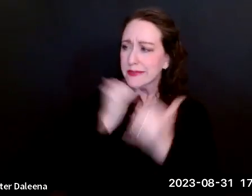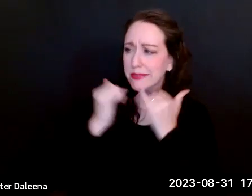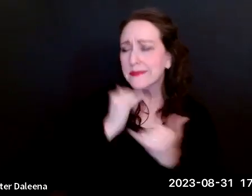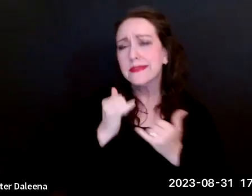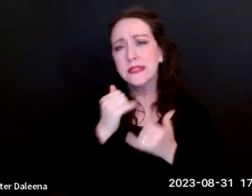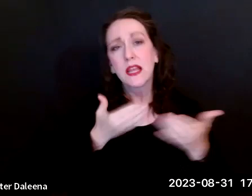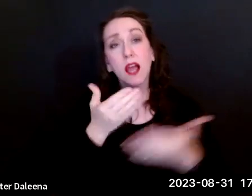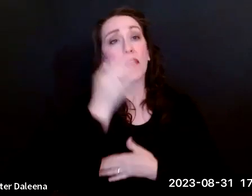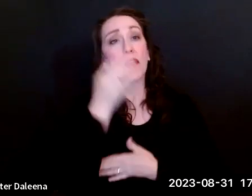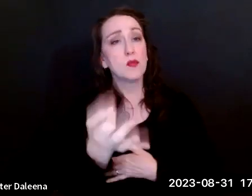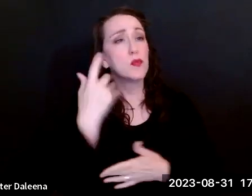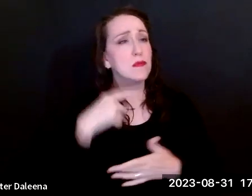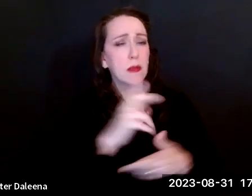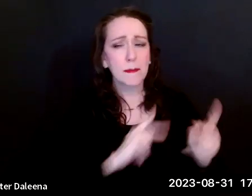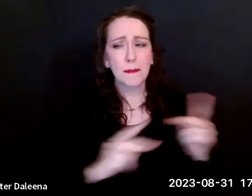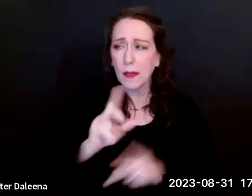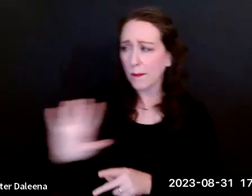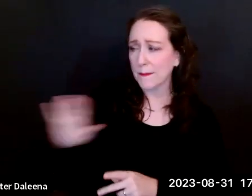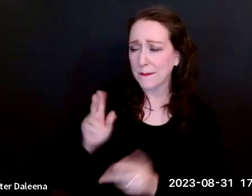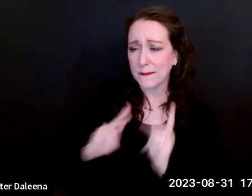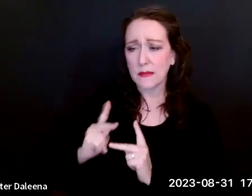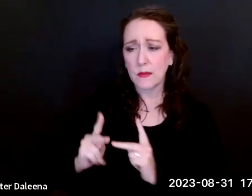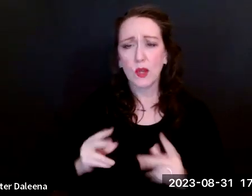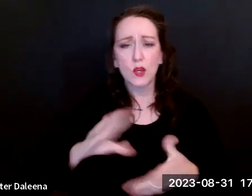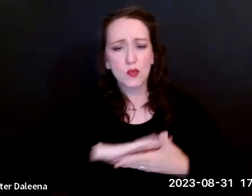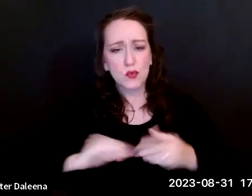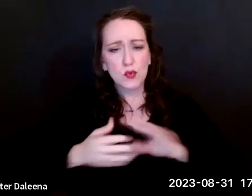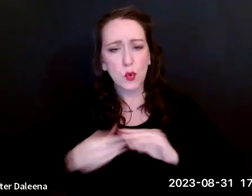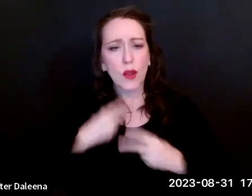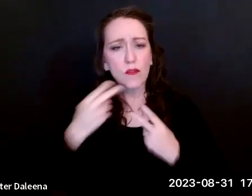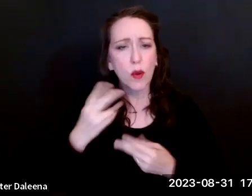includes their people stories and voices to form a more just and Equitable Society